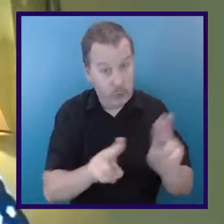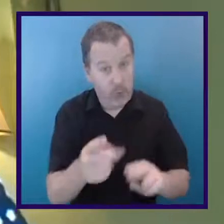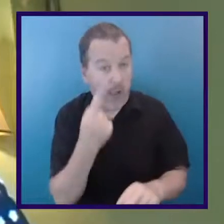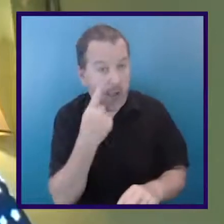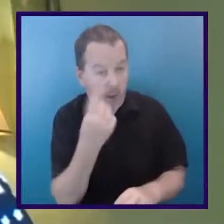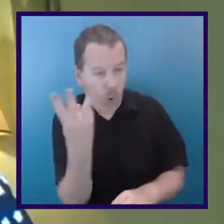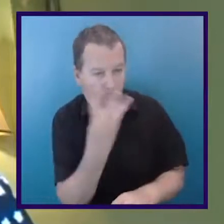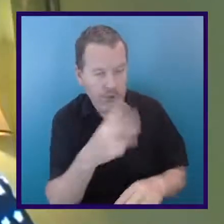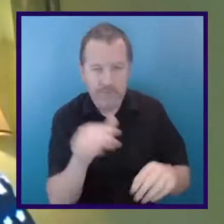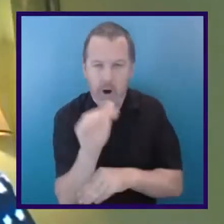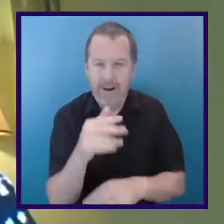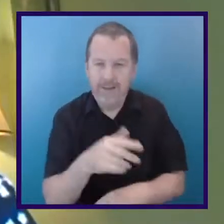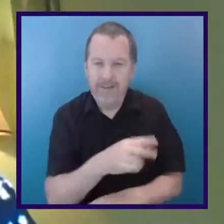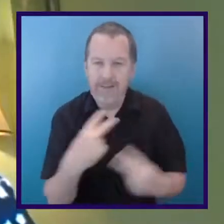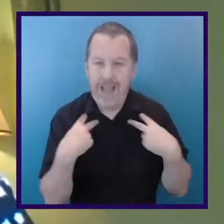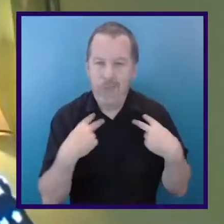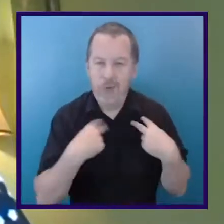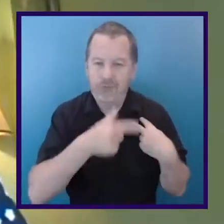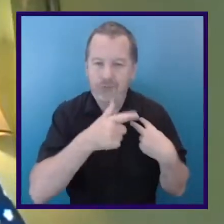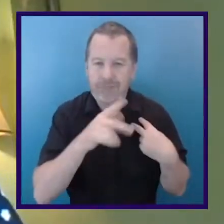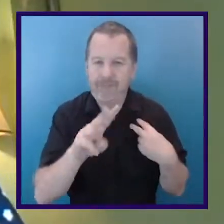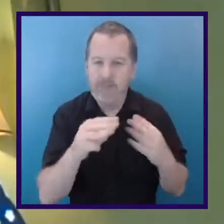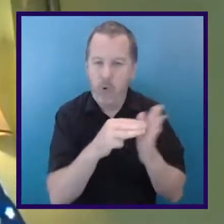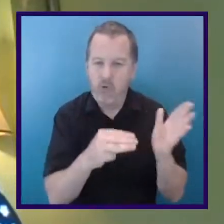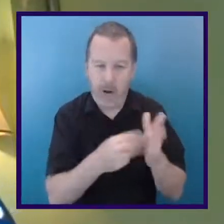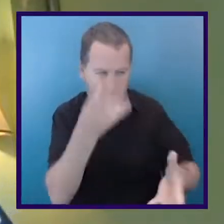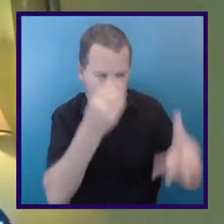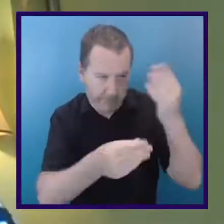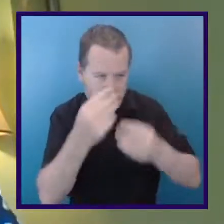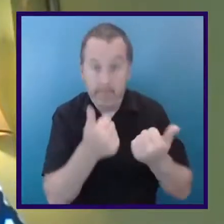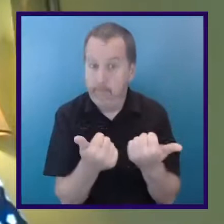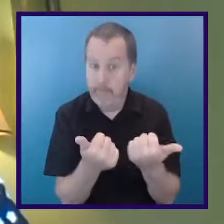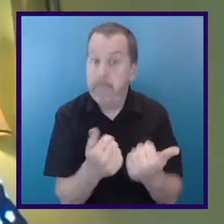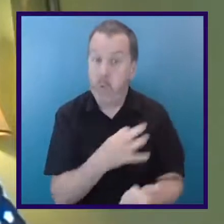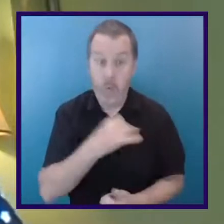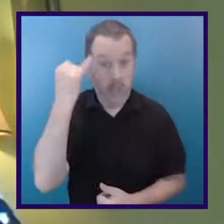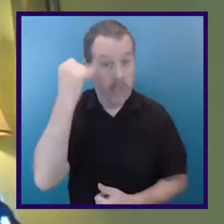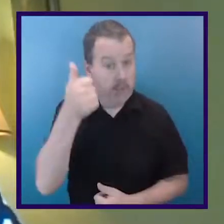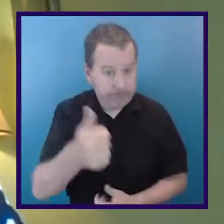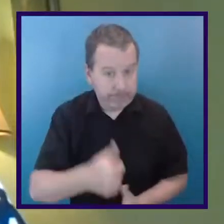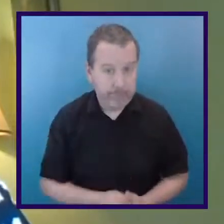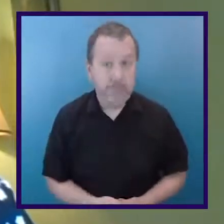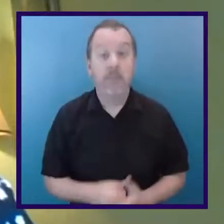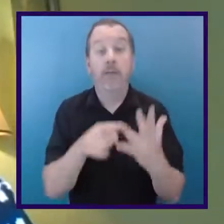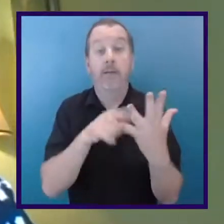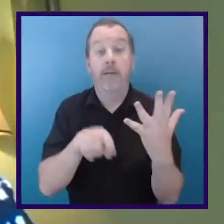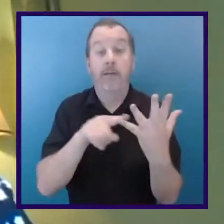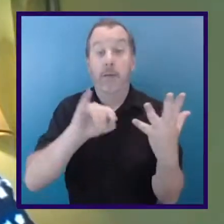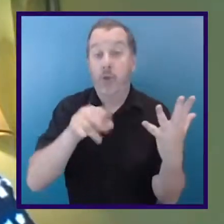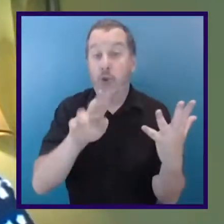little bit of time watching a programme in a language other than English at home. Yeah, that's really good suggestion.